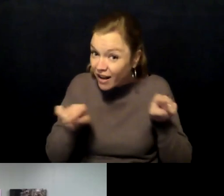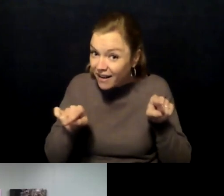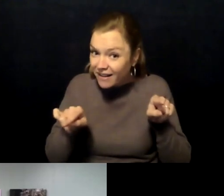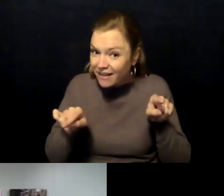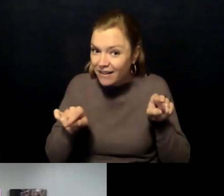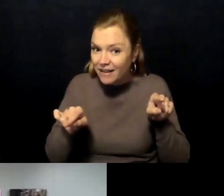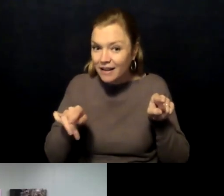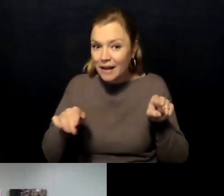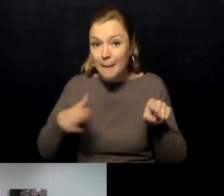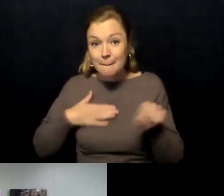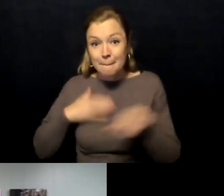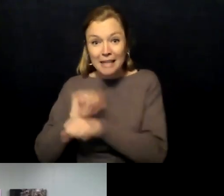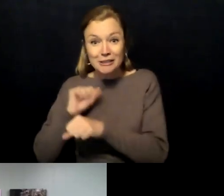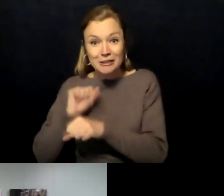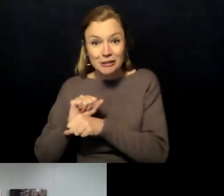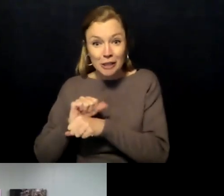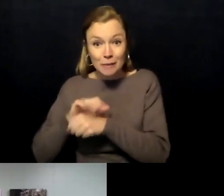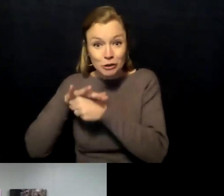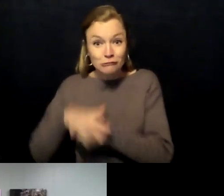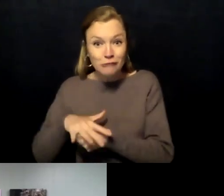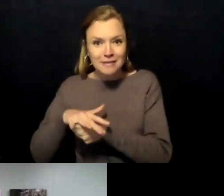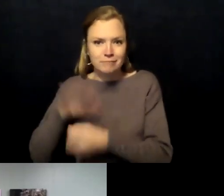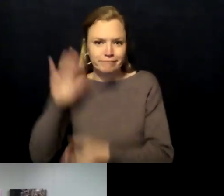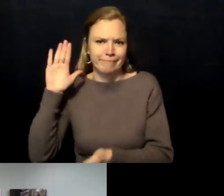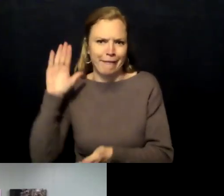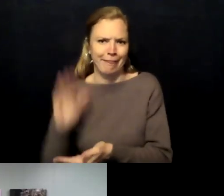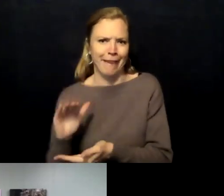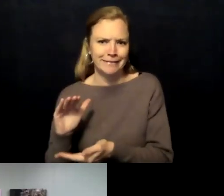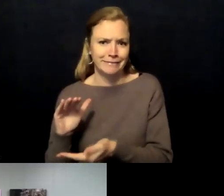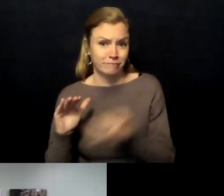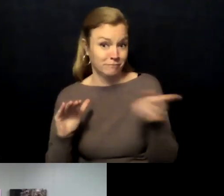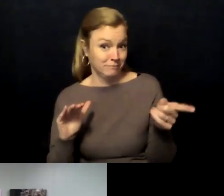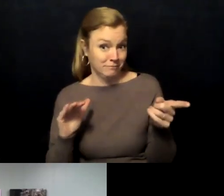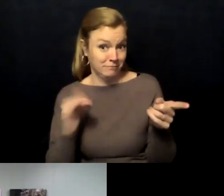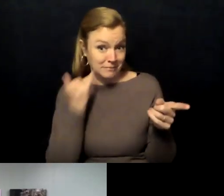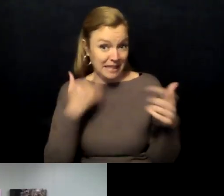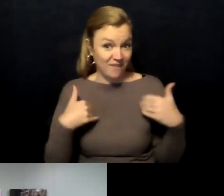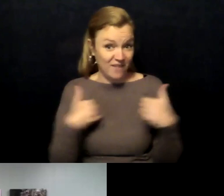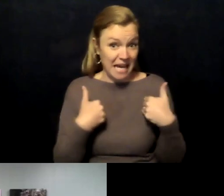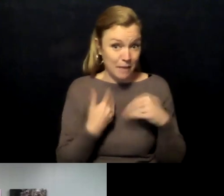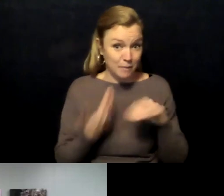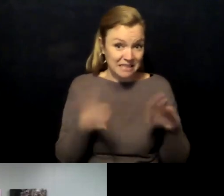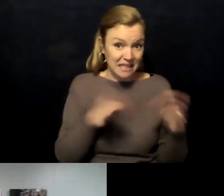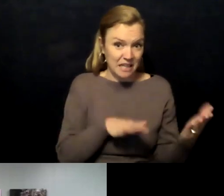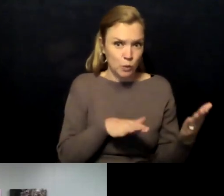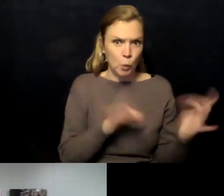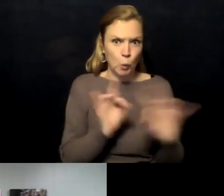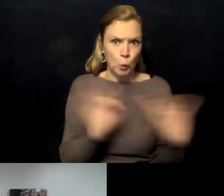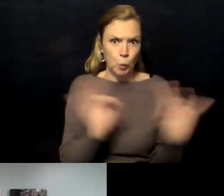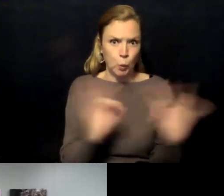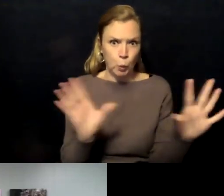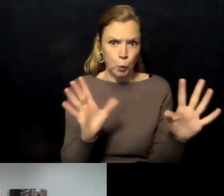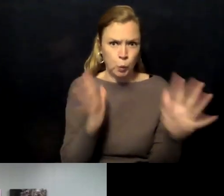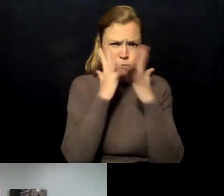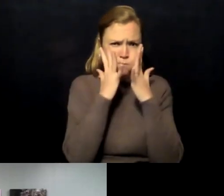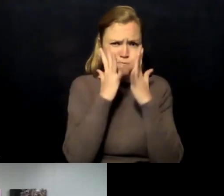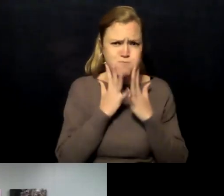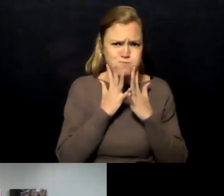less stressful. If an animal dies, that's a really big deal! If, you know, in